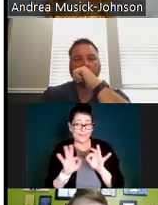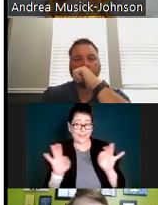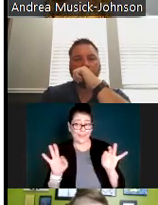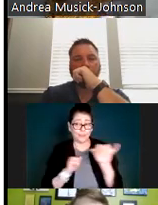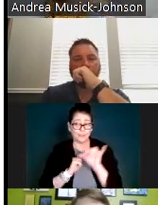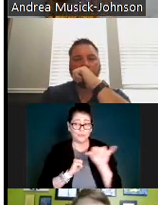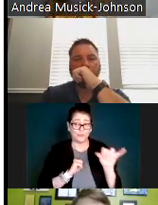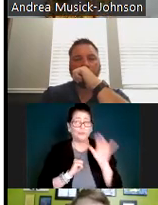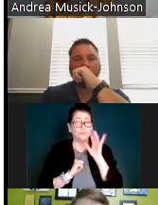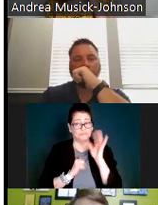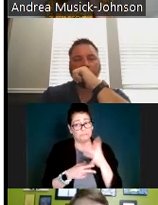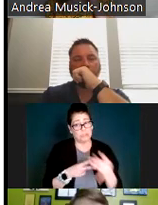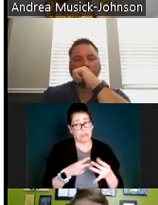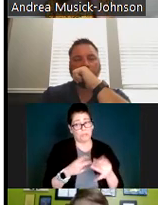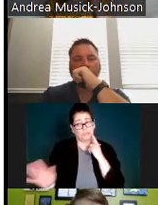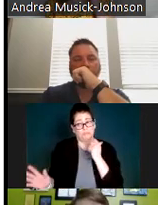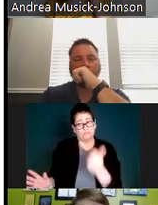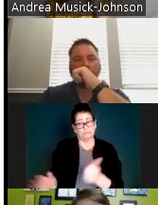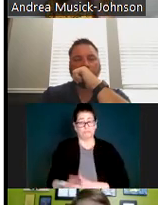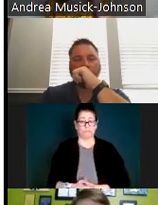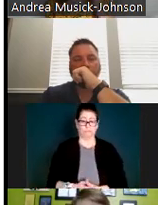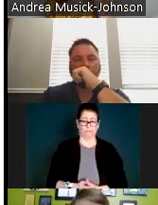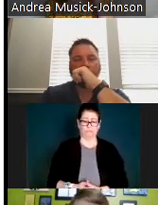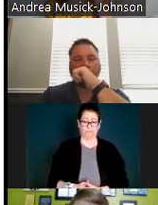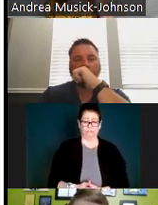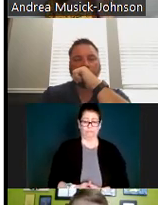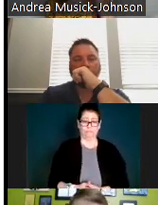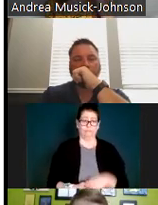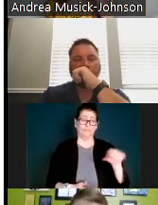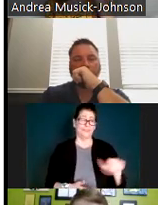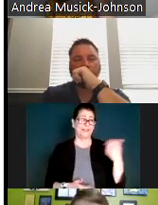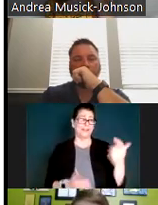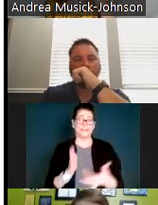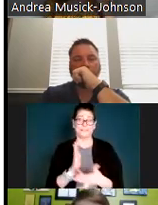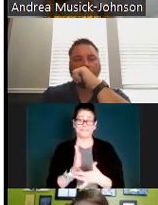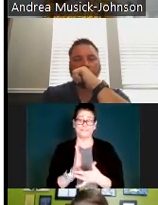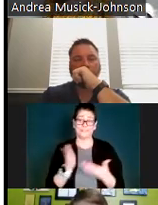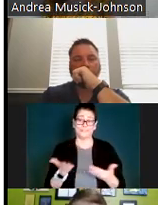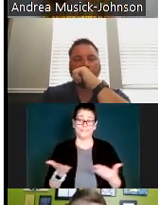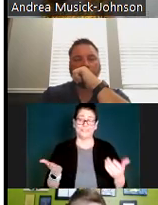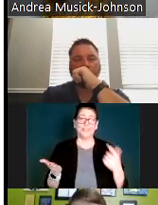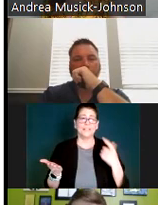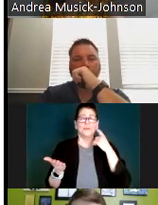And in terms of other tech things, we are gonna be keeping an eye on the chat. So if